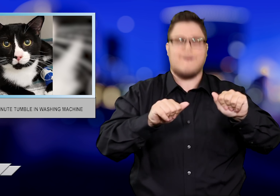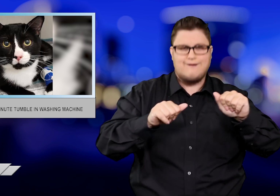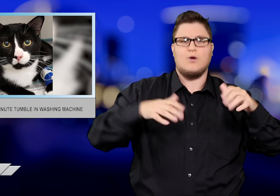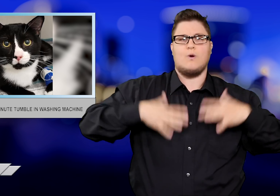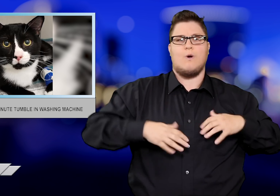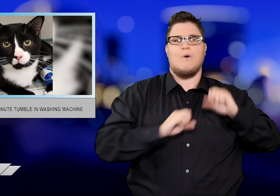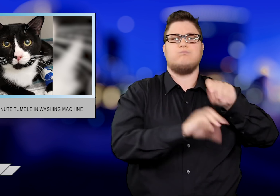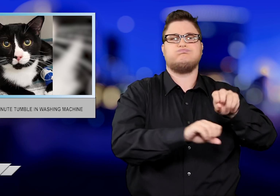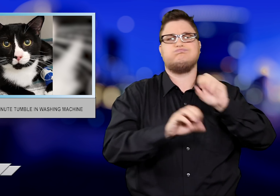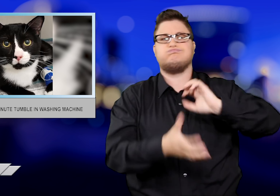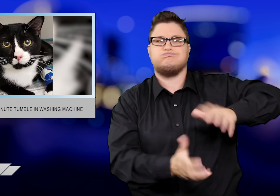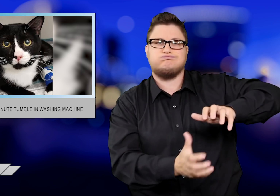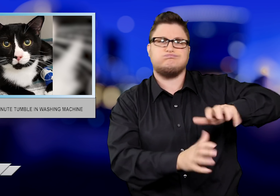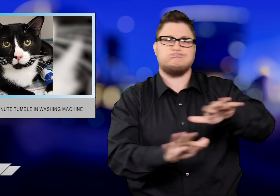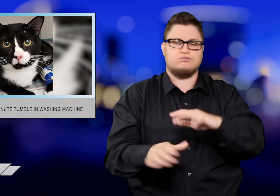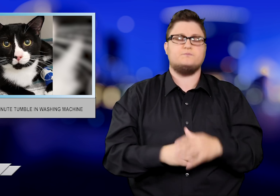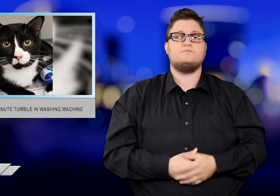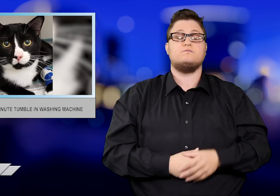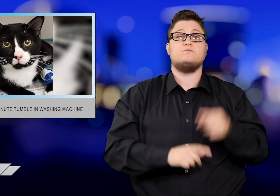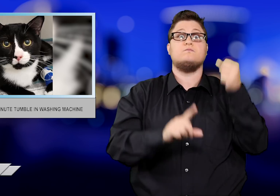when she's doing laundry.